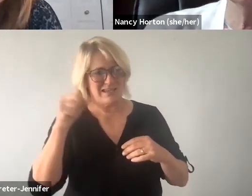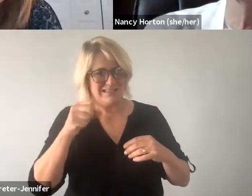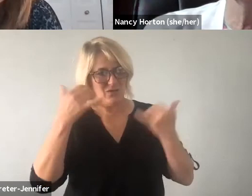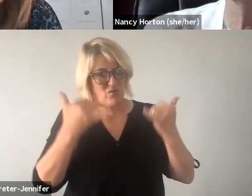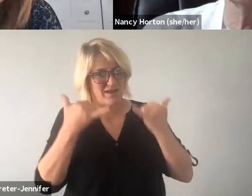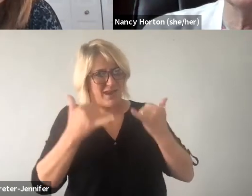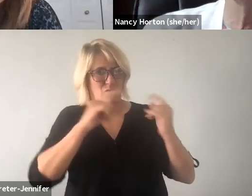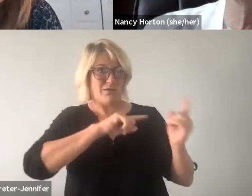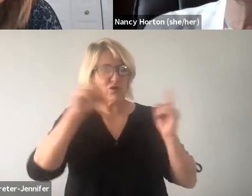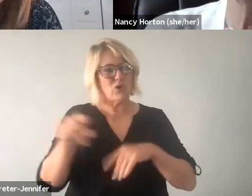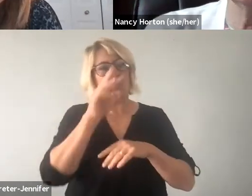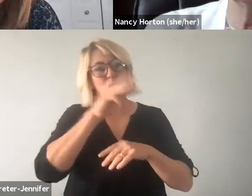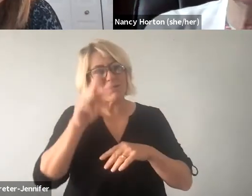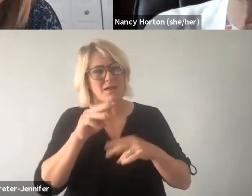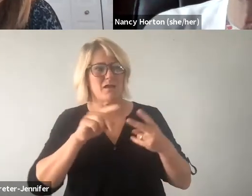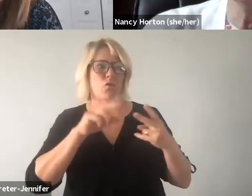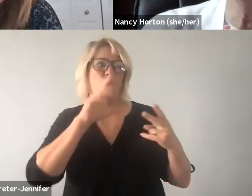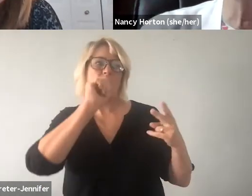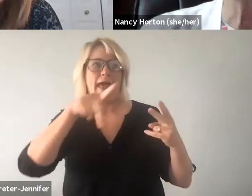about digital access issues? » Nancy: Well, like you said, in